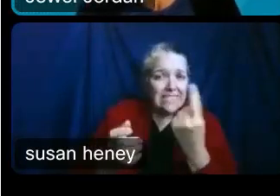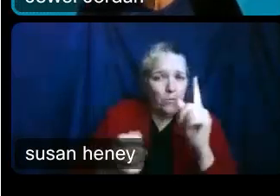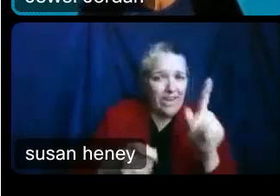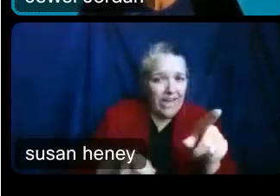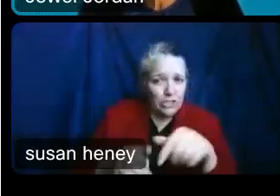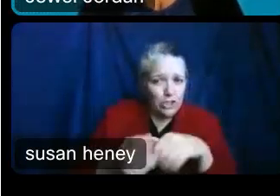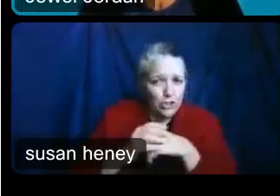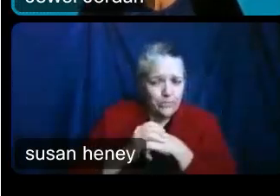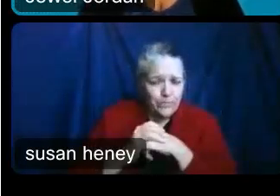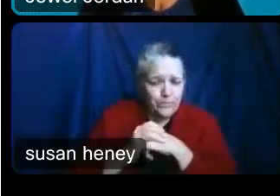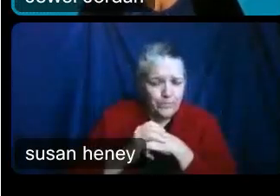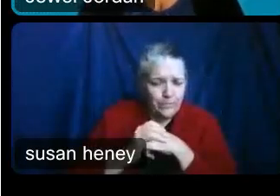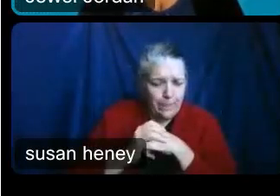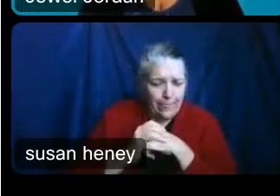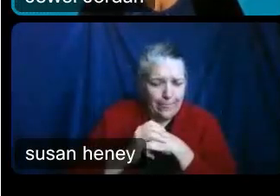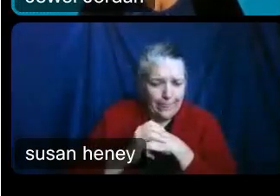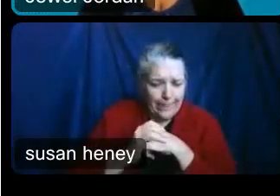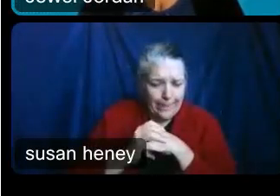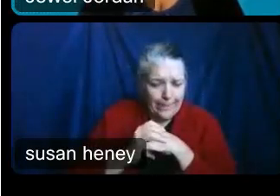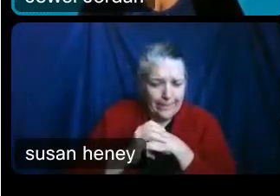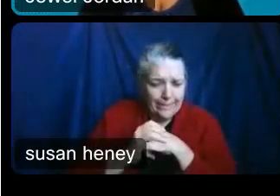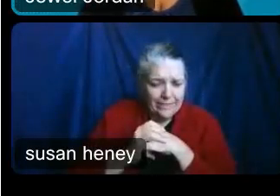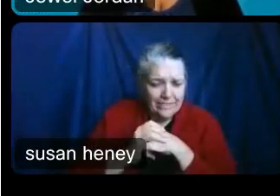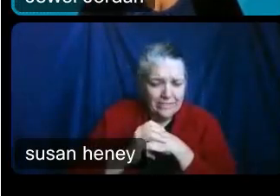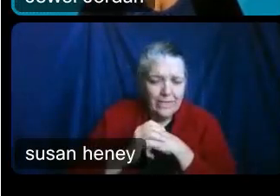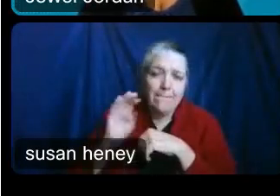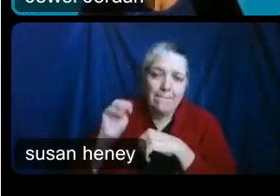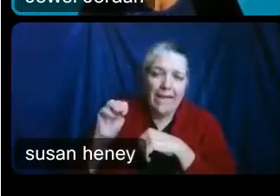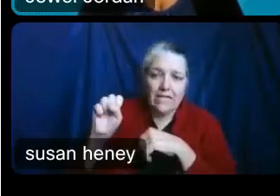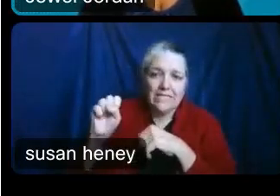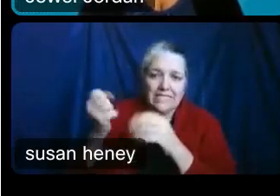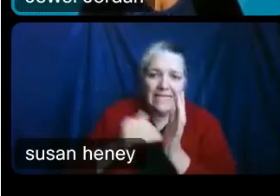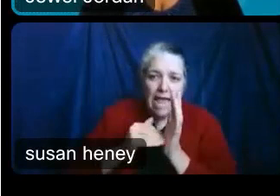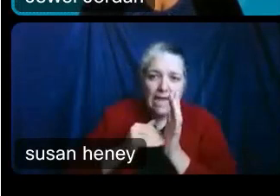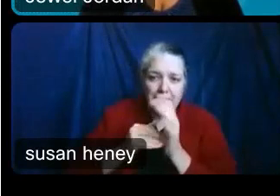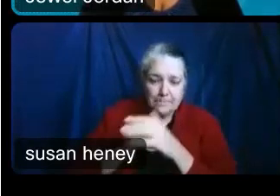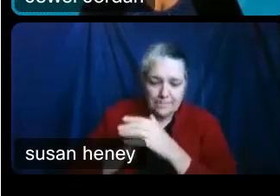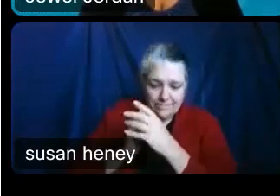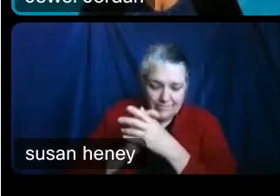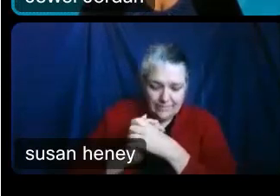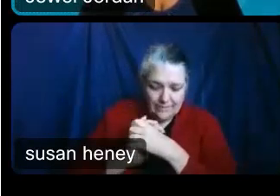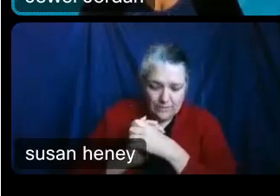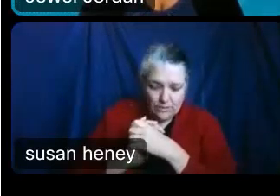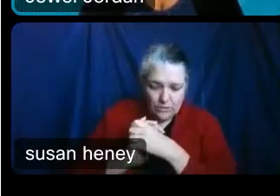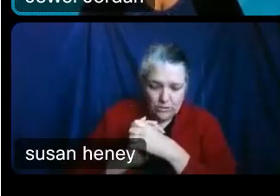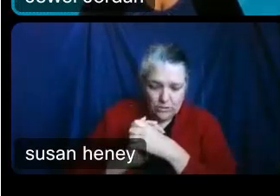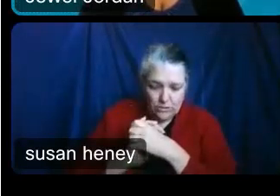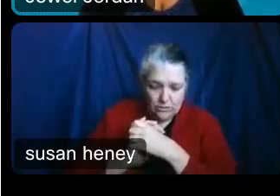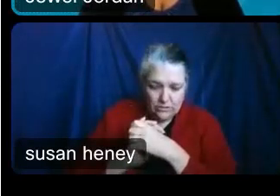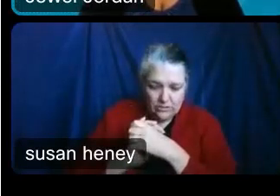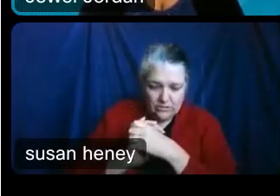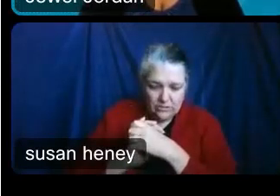Michael Starsinic: Hi, this is Michael Starsinic again. We have plenty of documentation